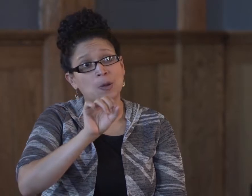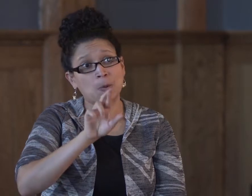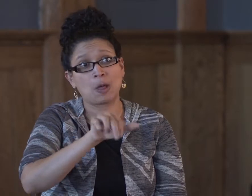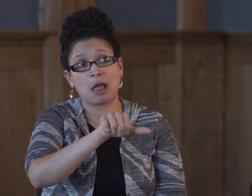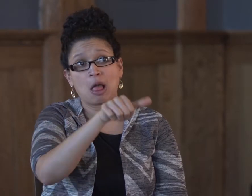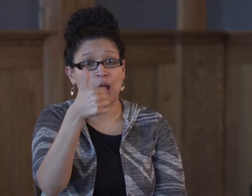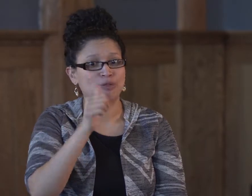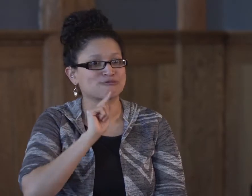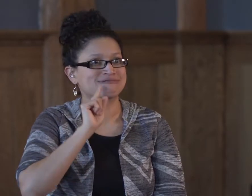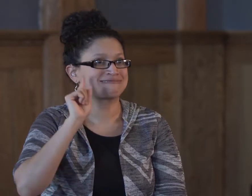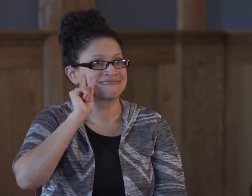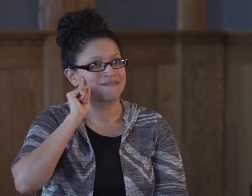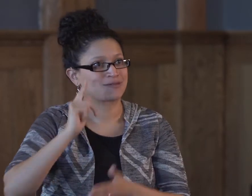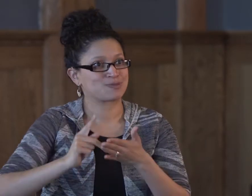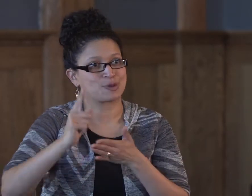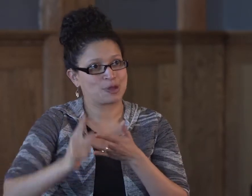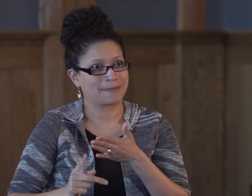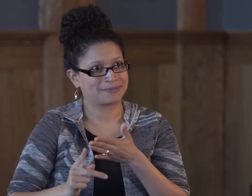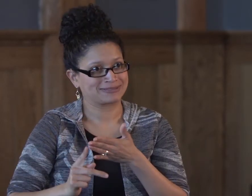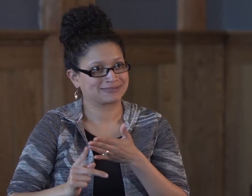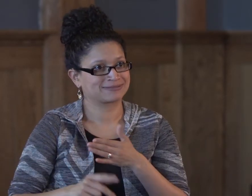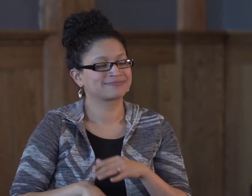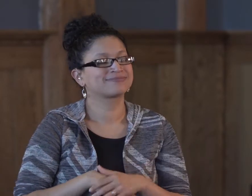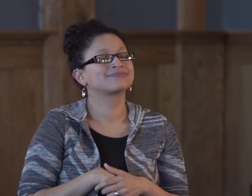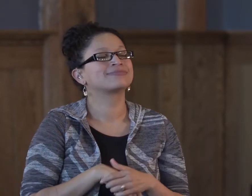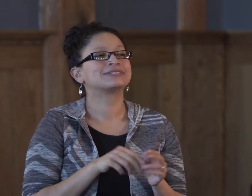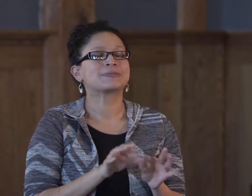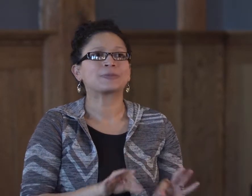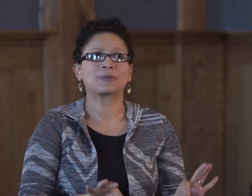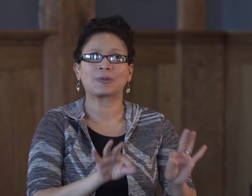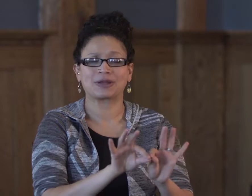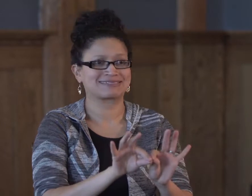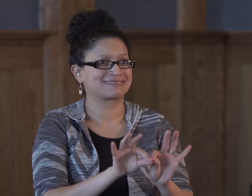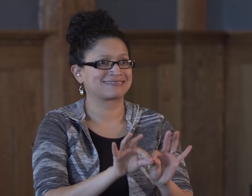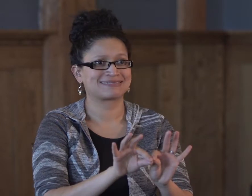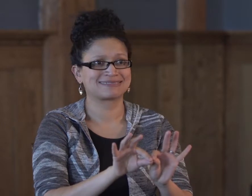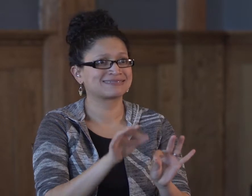Deaf Unity or other Deaf advocacy programs throughout the nation. I believe that that